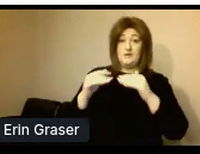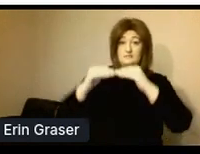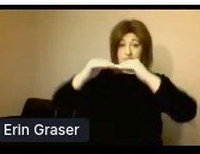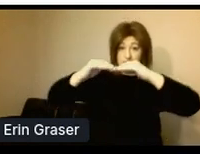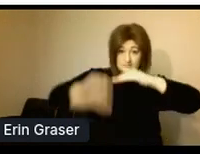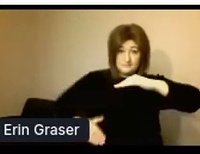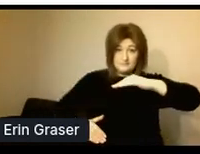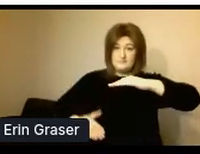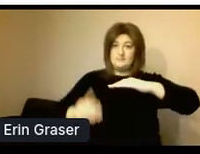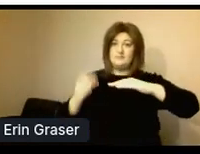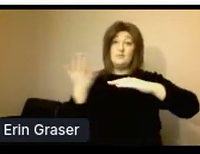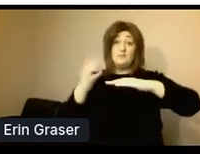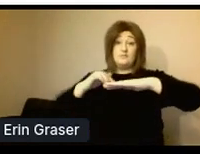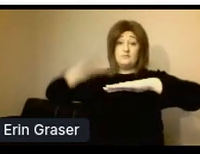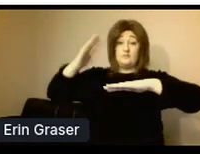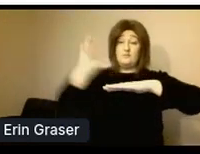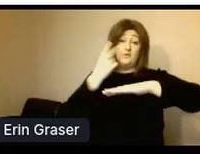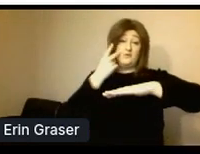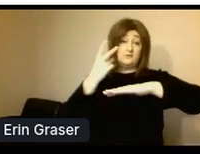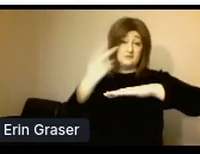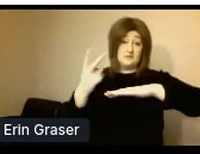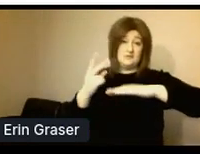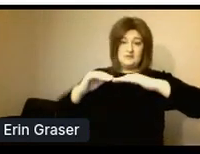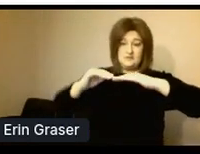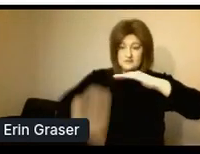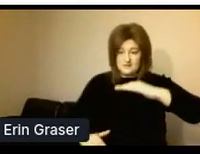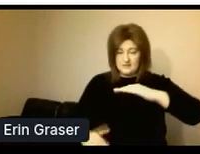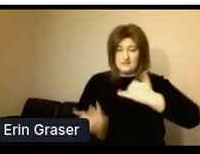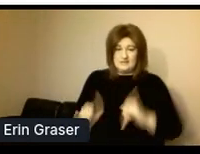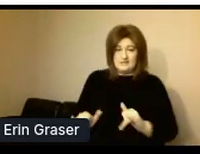But on the surface, we are still racist.